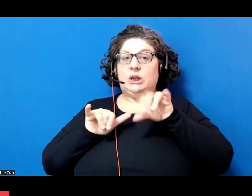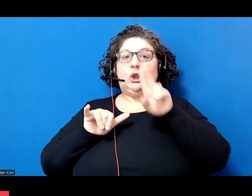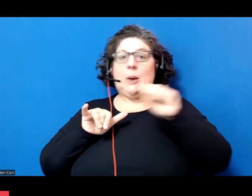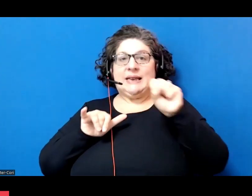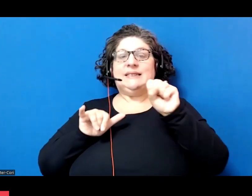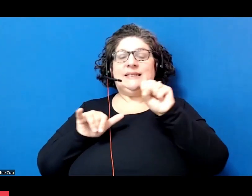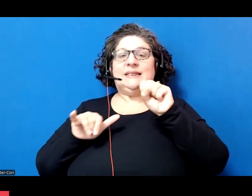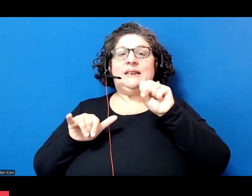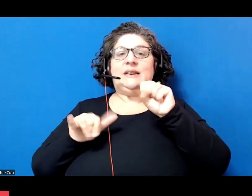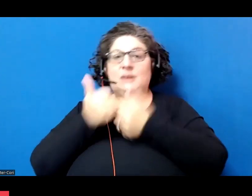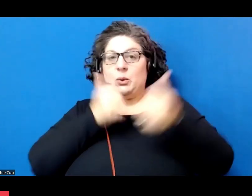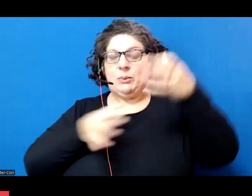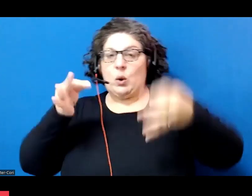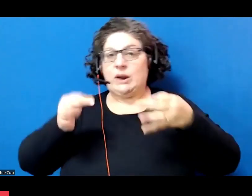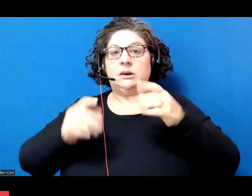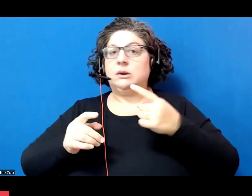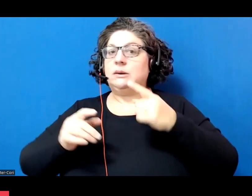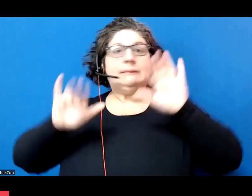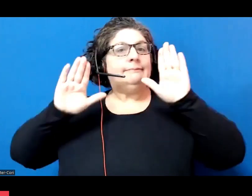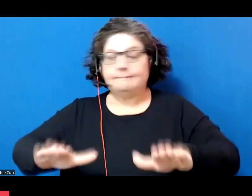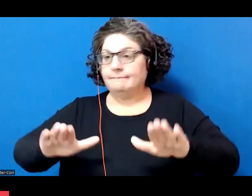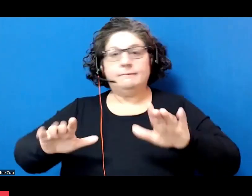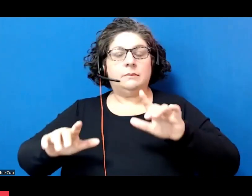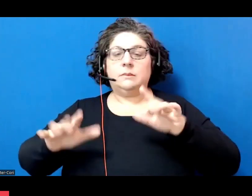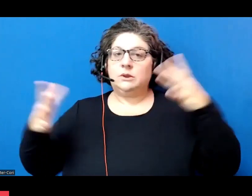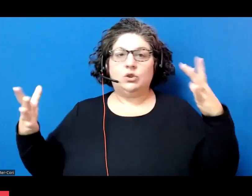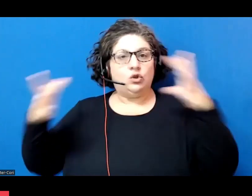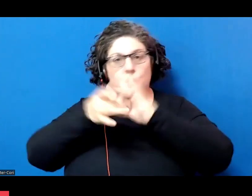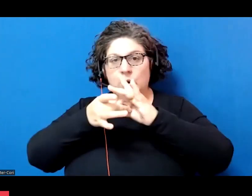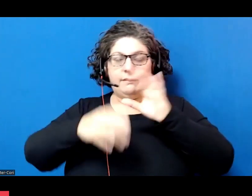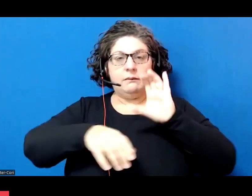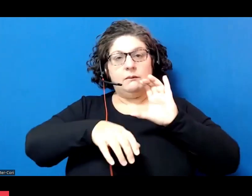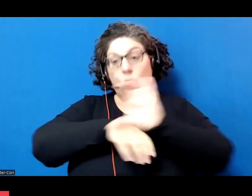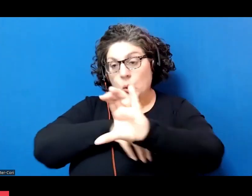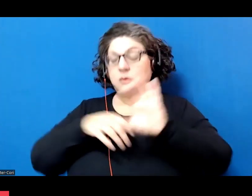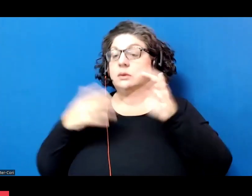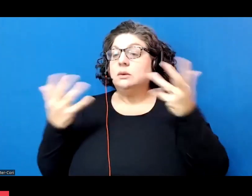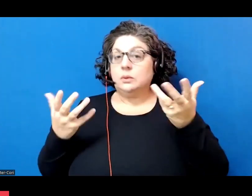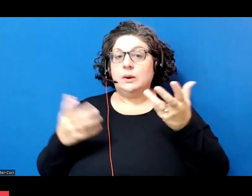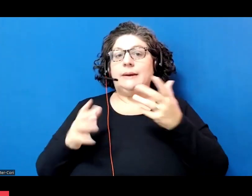that put to rest, put to one side, joined enforcement of the expert map, the one that